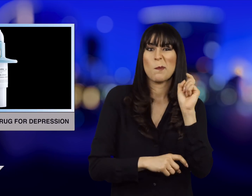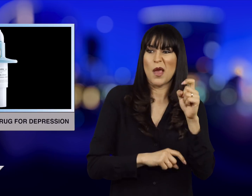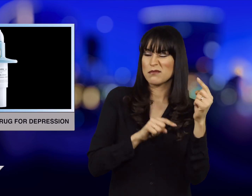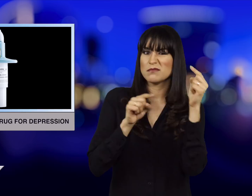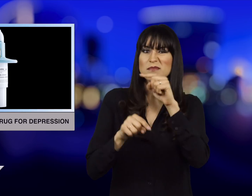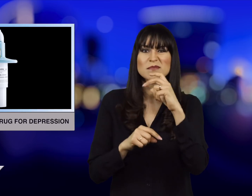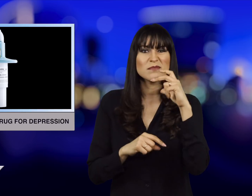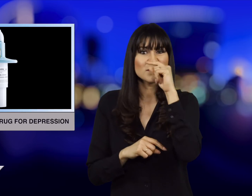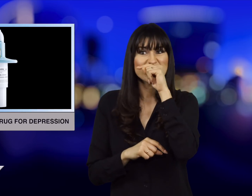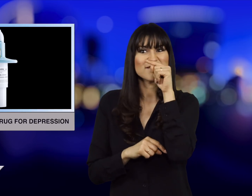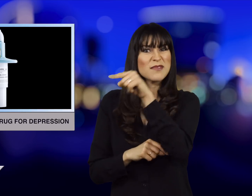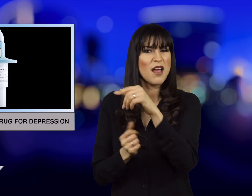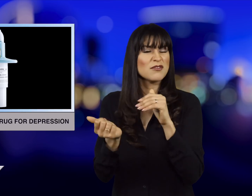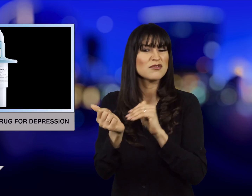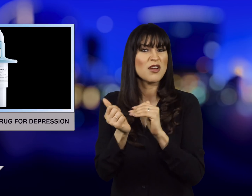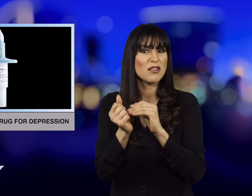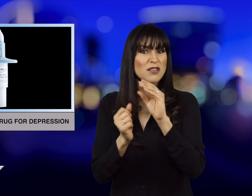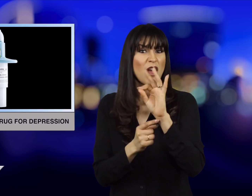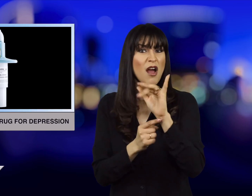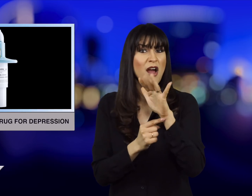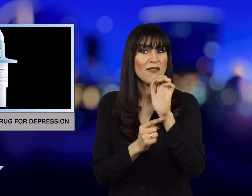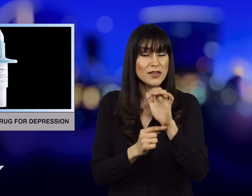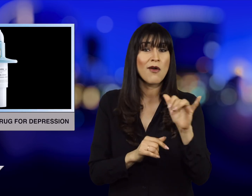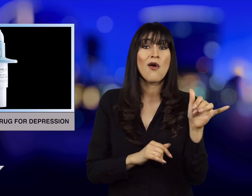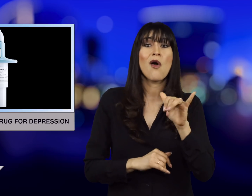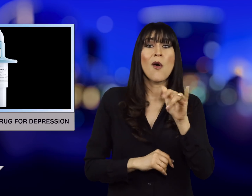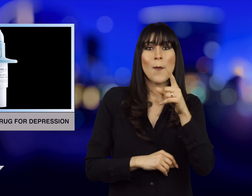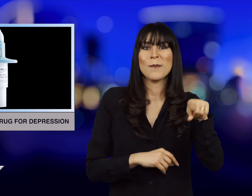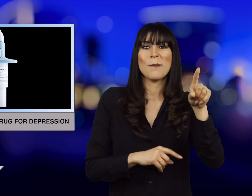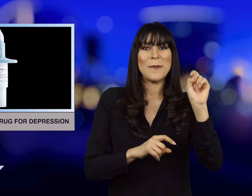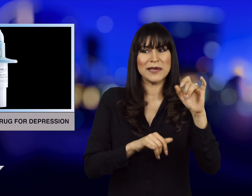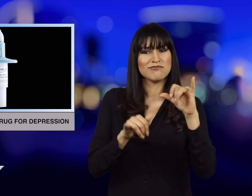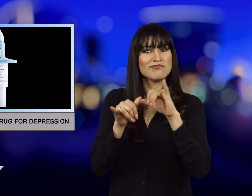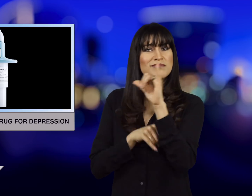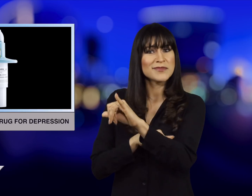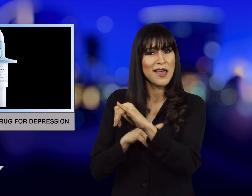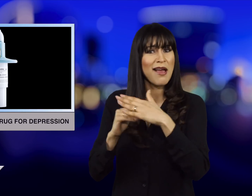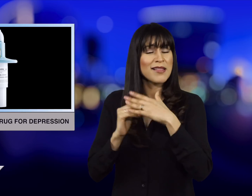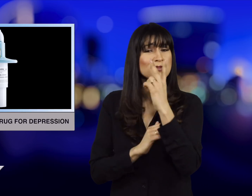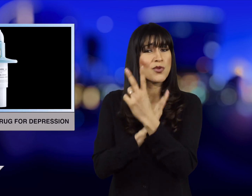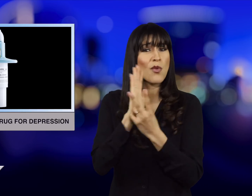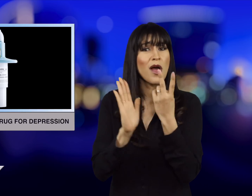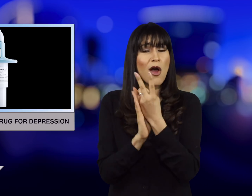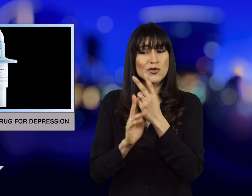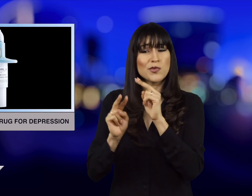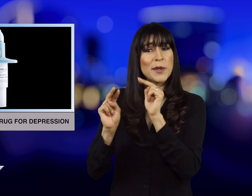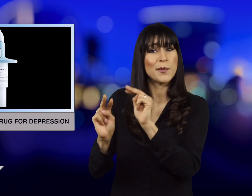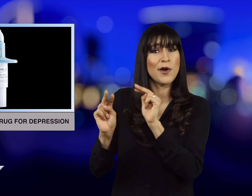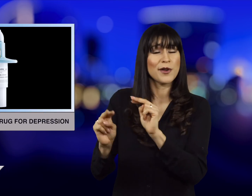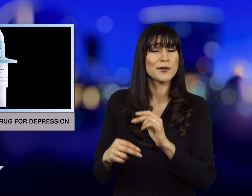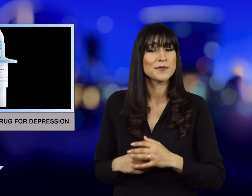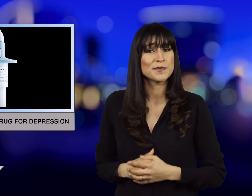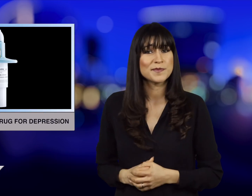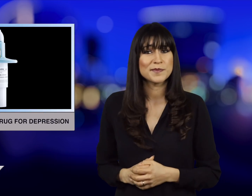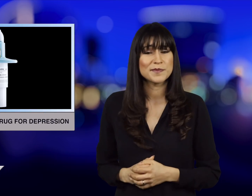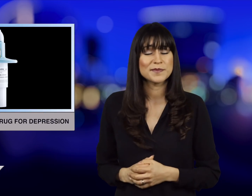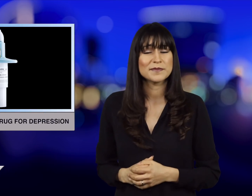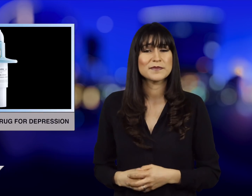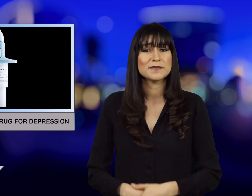It will be administered at the doctor's office and patients will be monitored for at least two hours afterwards.